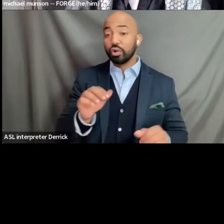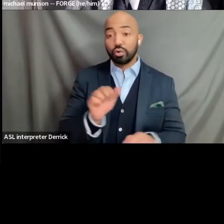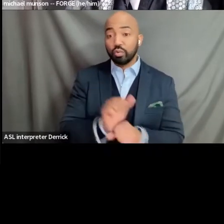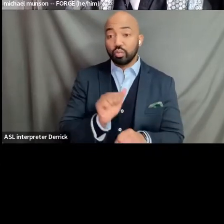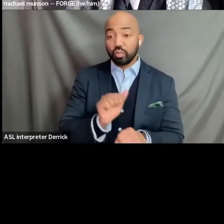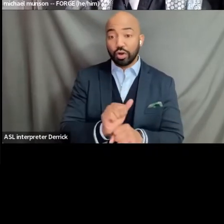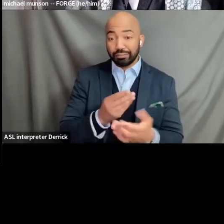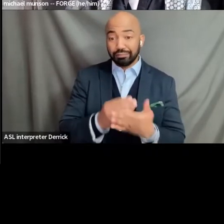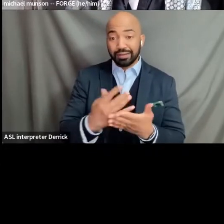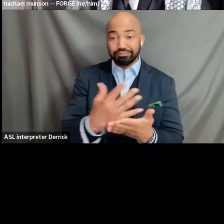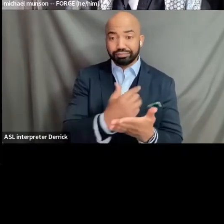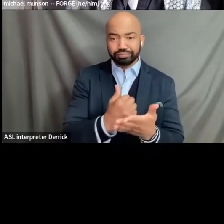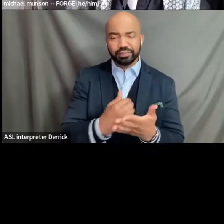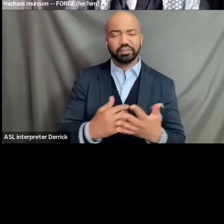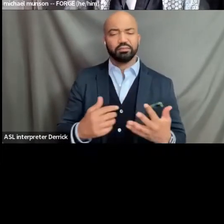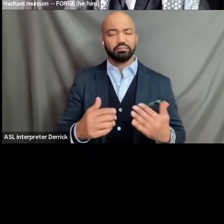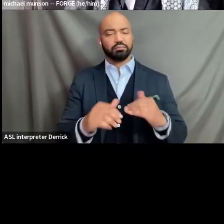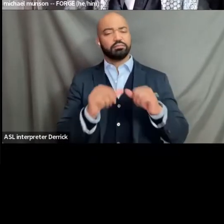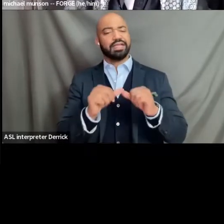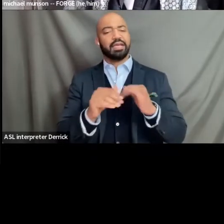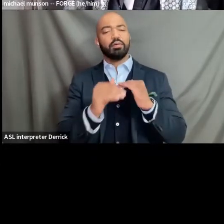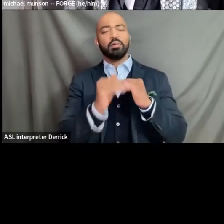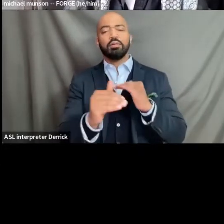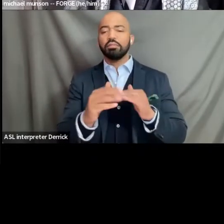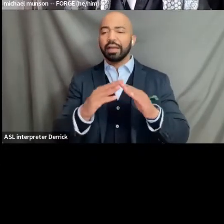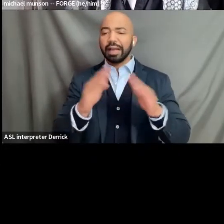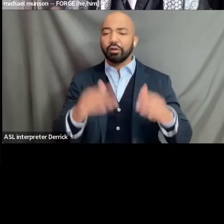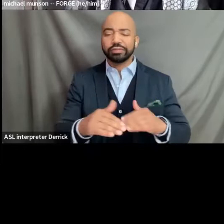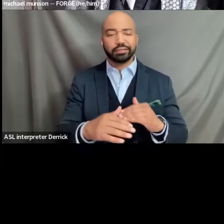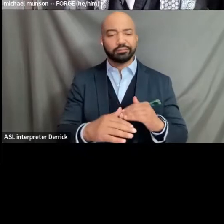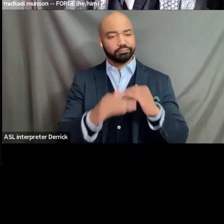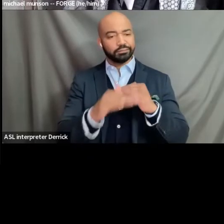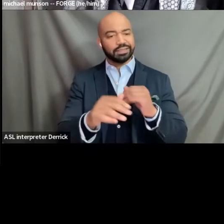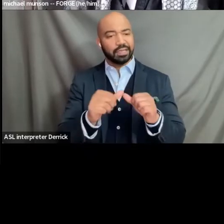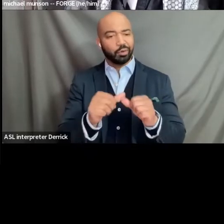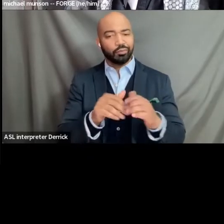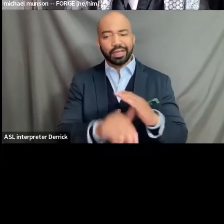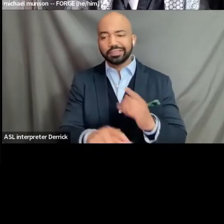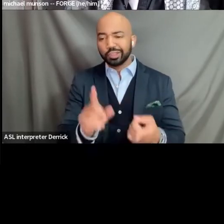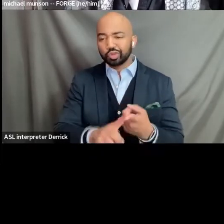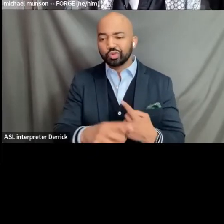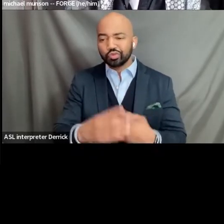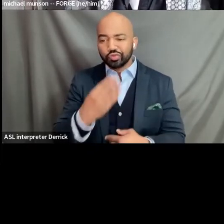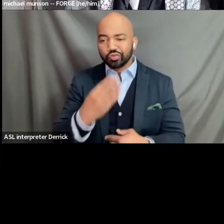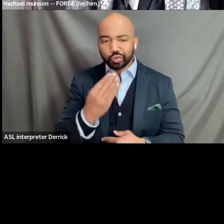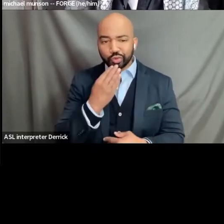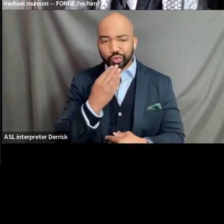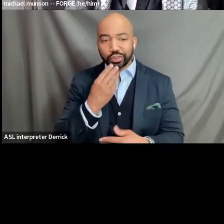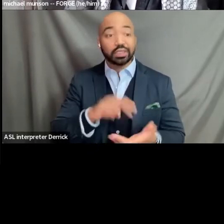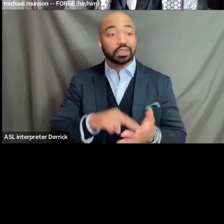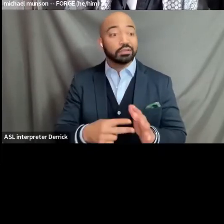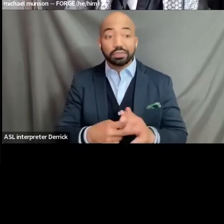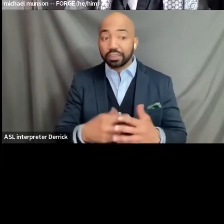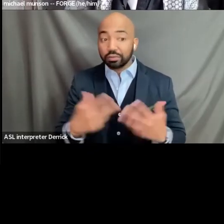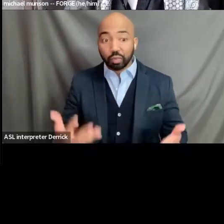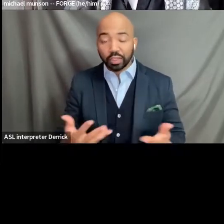They may not have stable food and that may lead people to engage in things like the street economy.